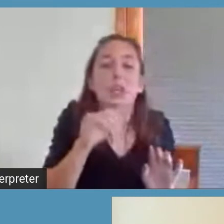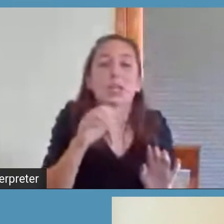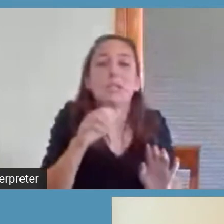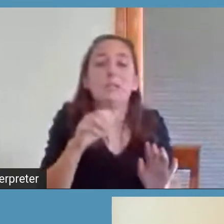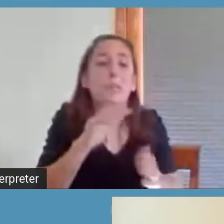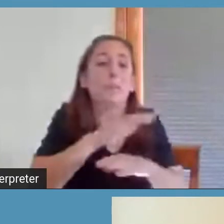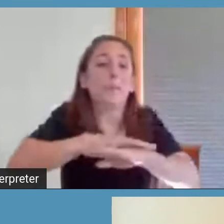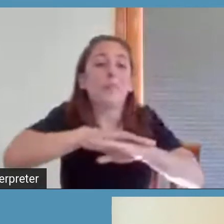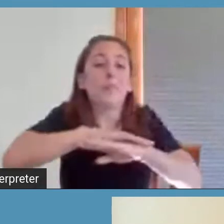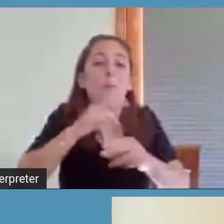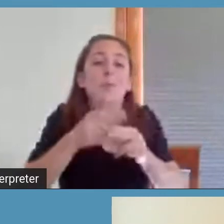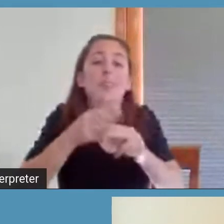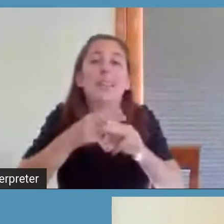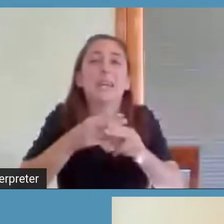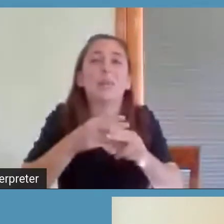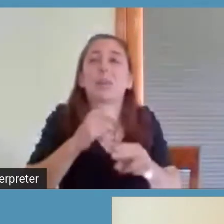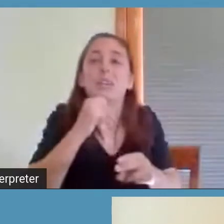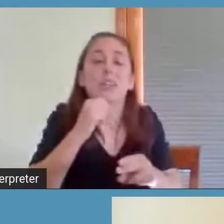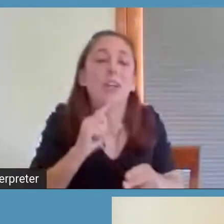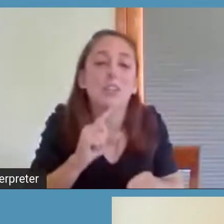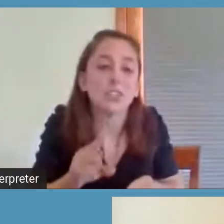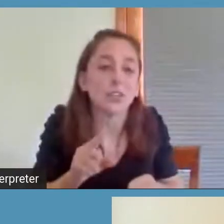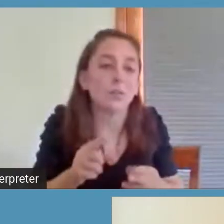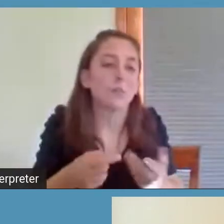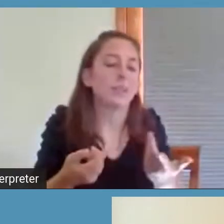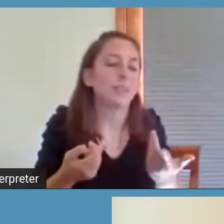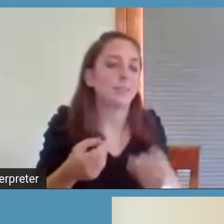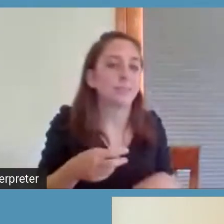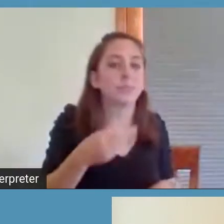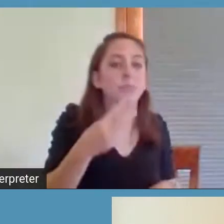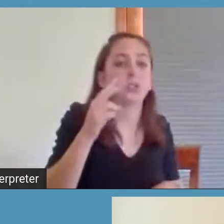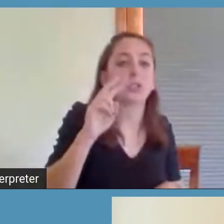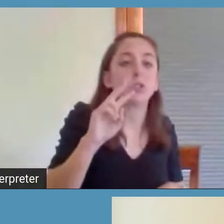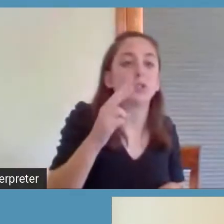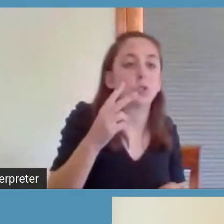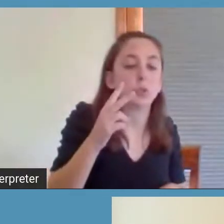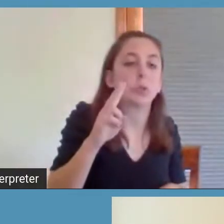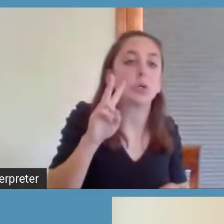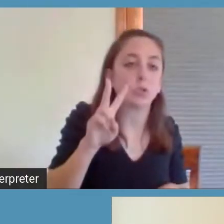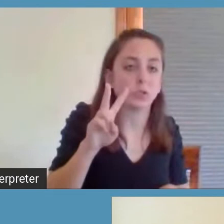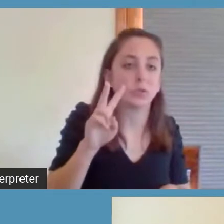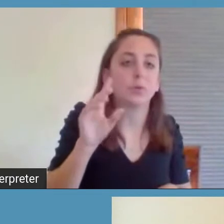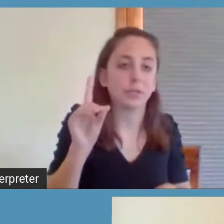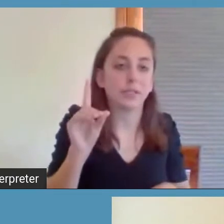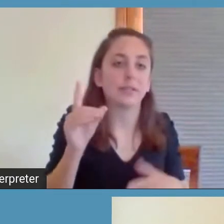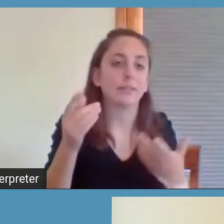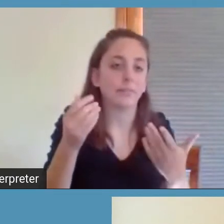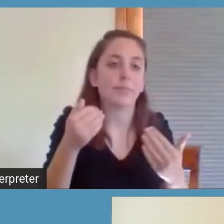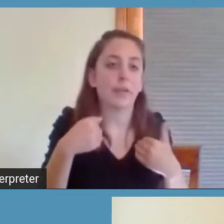but i had a couple of two dimensional works in that um some of this you know coming from